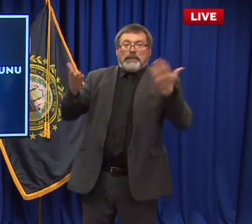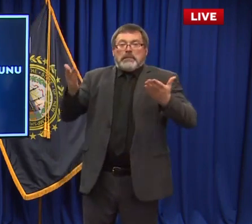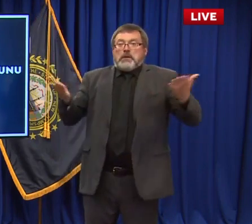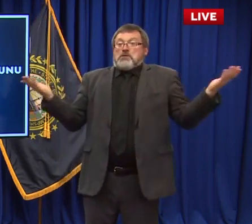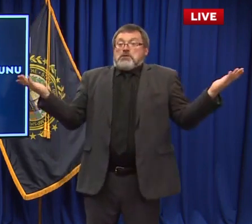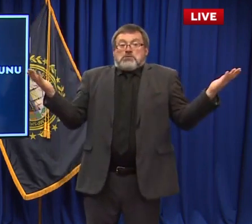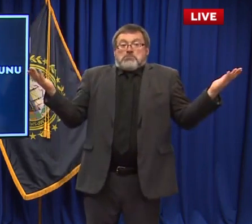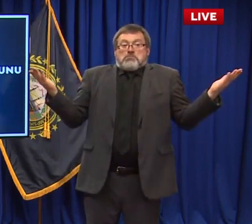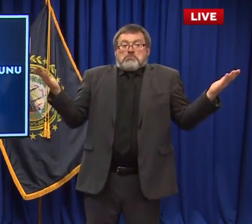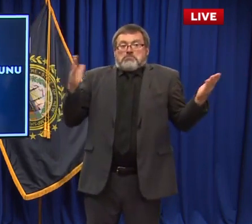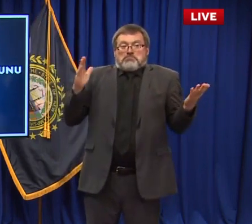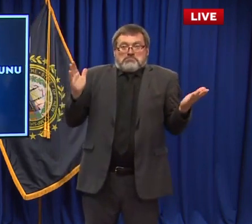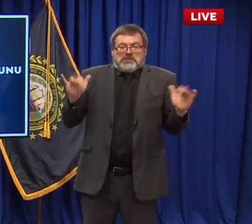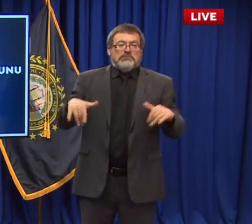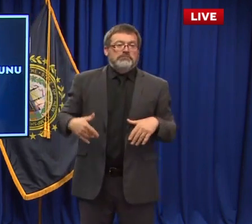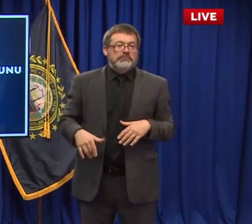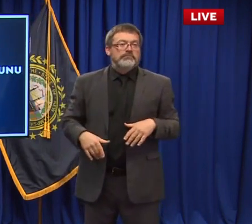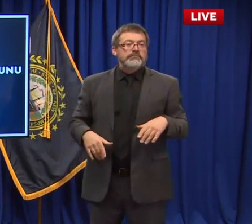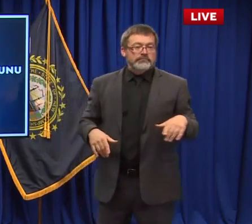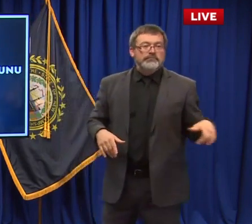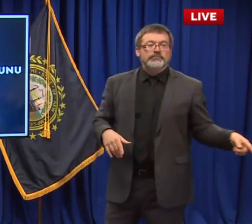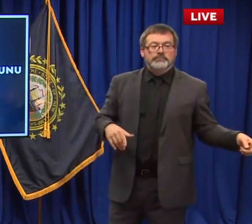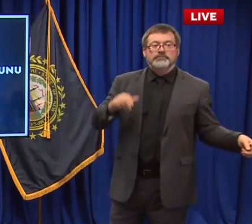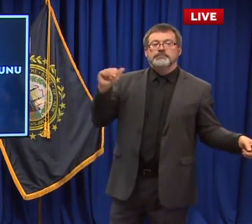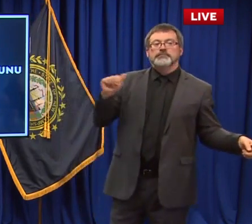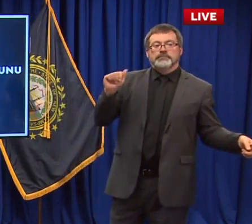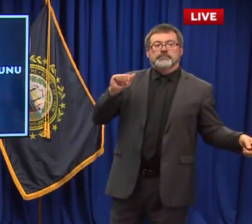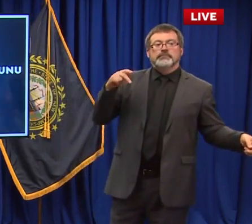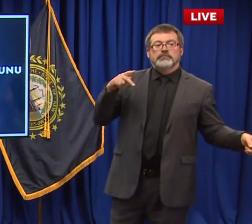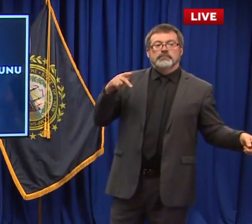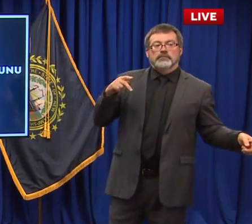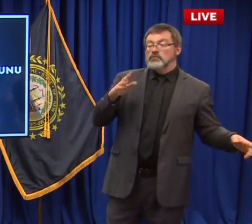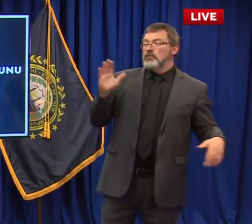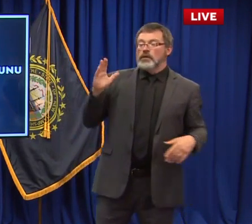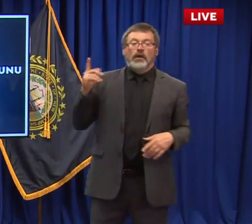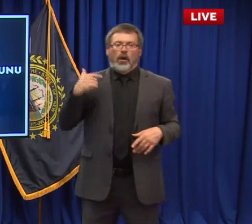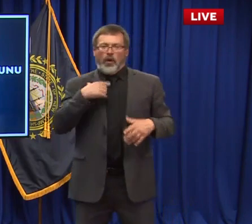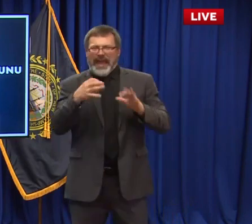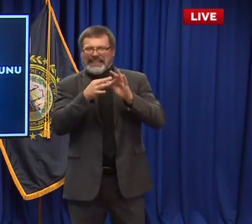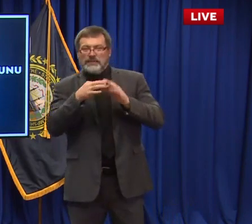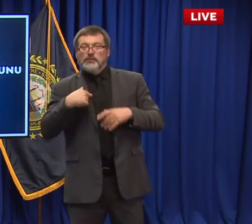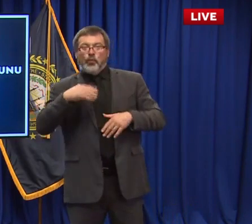I WILL WEAR A BASQUE BECAUSE I TEND TO DO THAT IN PUBLIC WHEN I CAN.